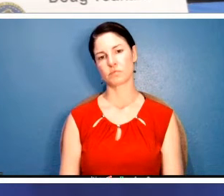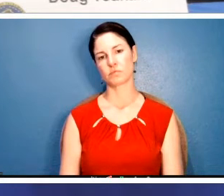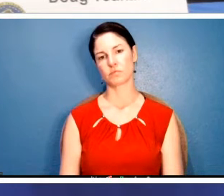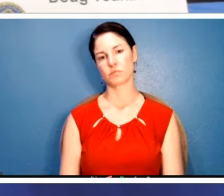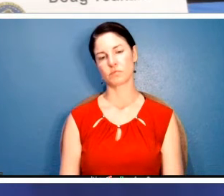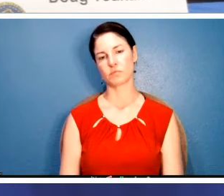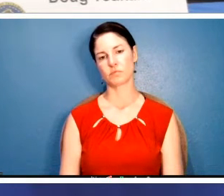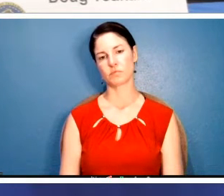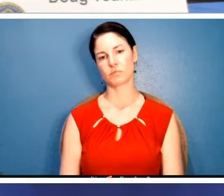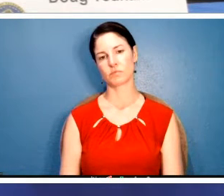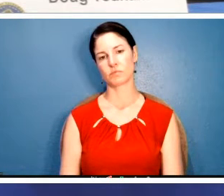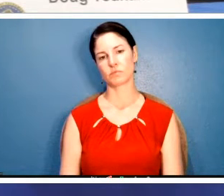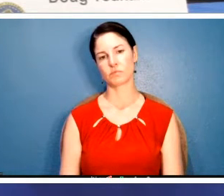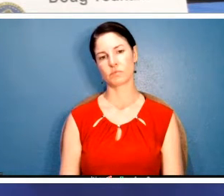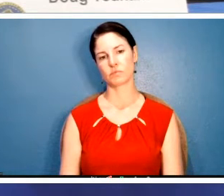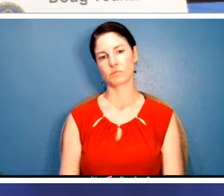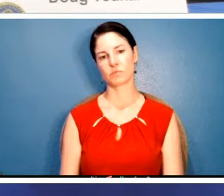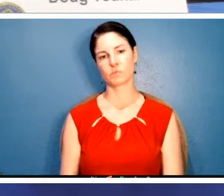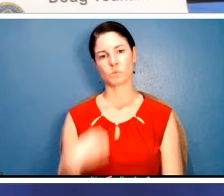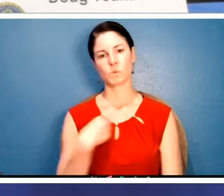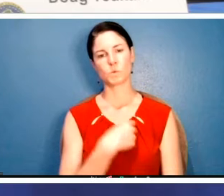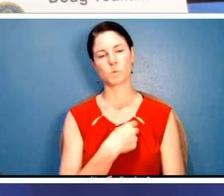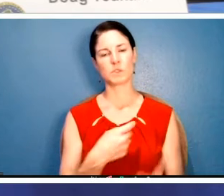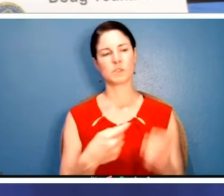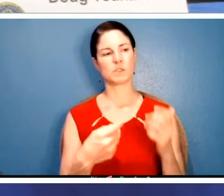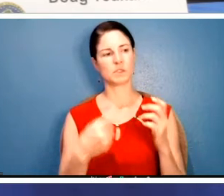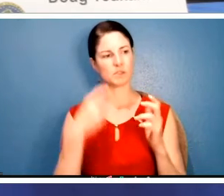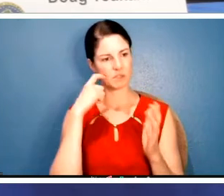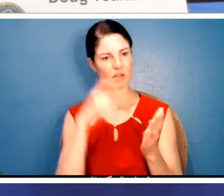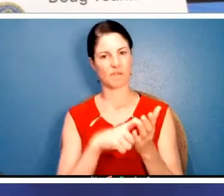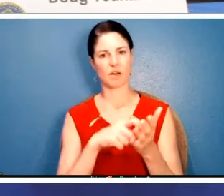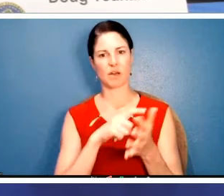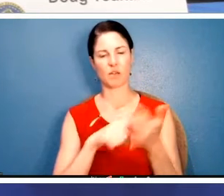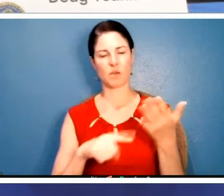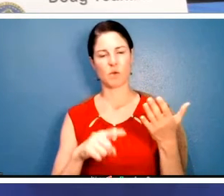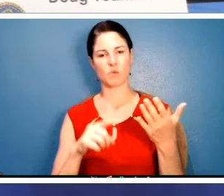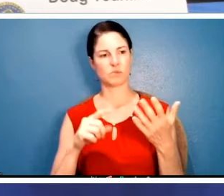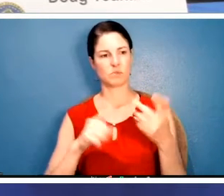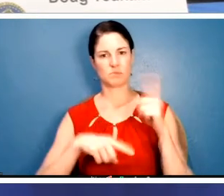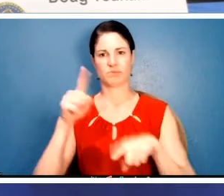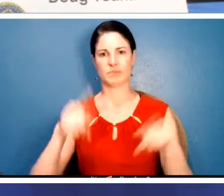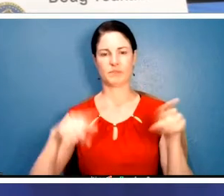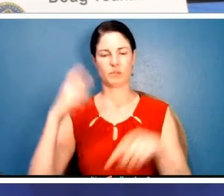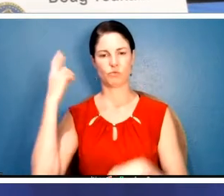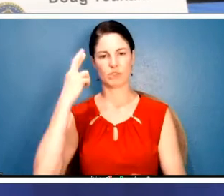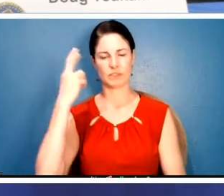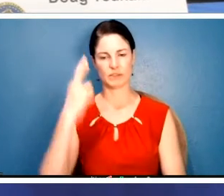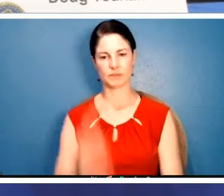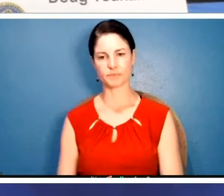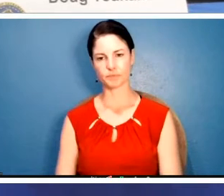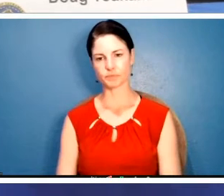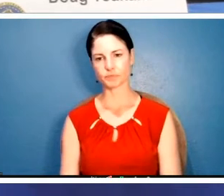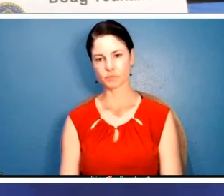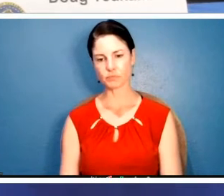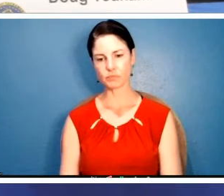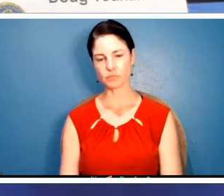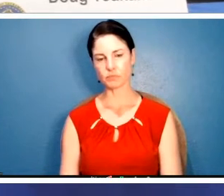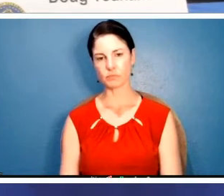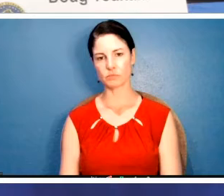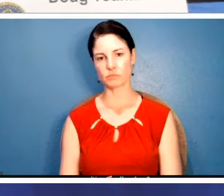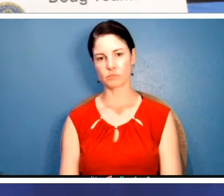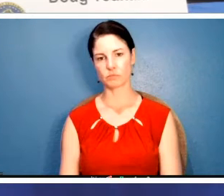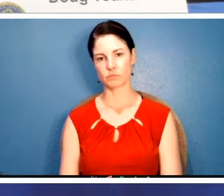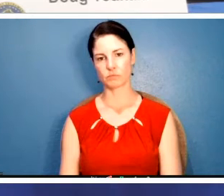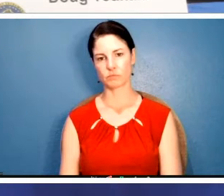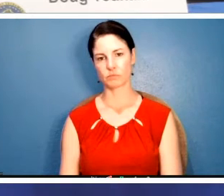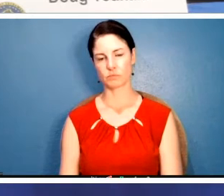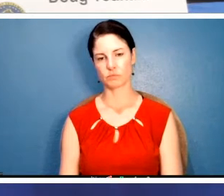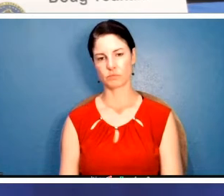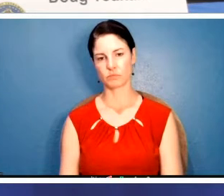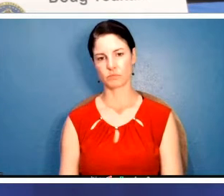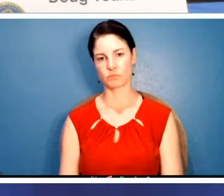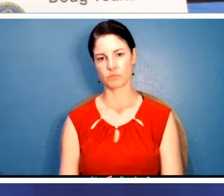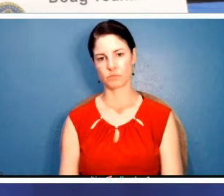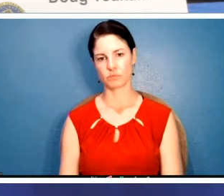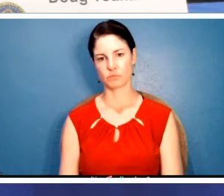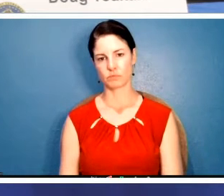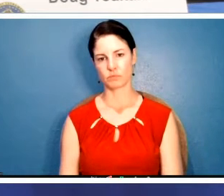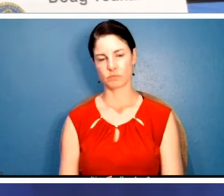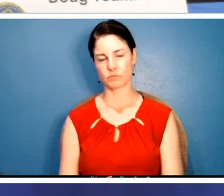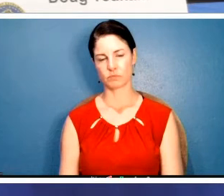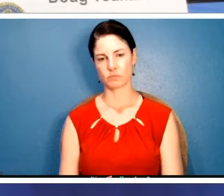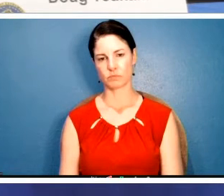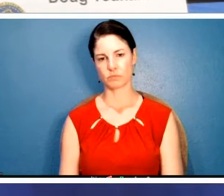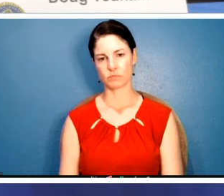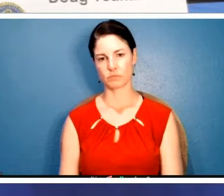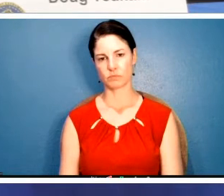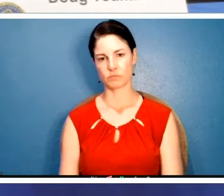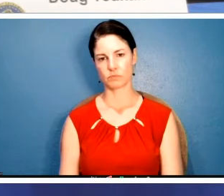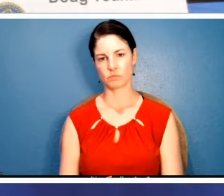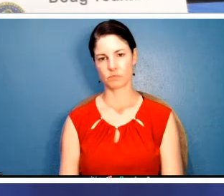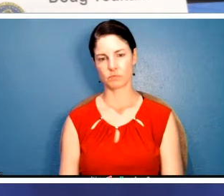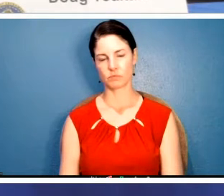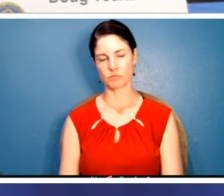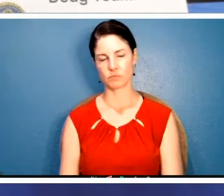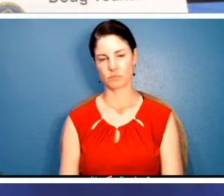As as regard this particular community, there was a comment i'm sure the Supervisor will remember it and our August hearing and they said the I forget the gentleman's name but he's he said specifically where.